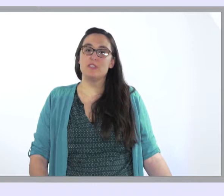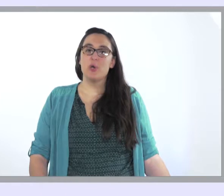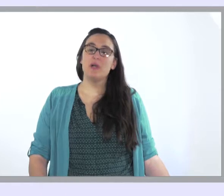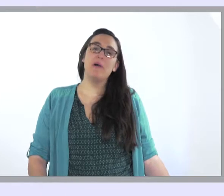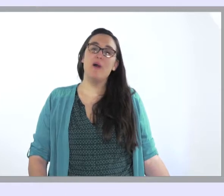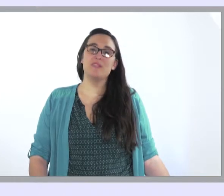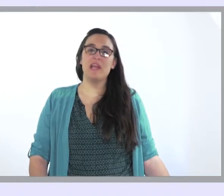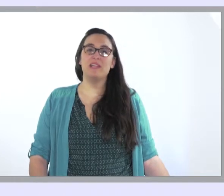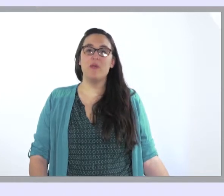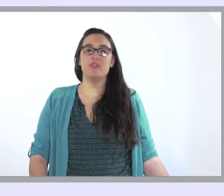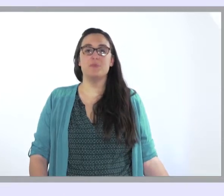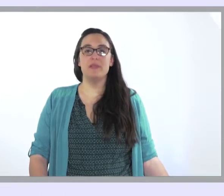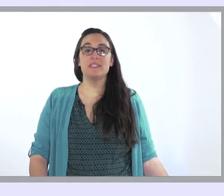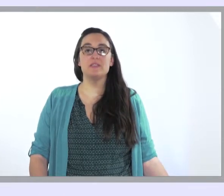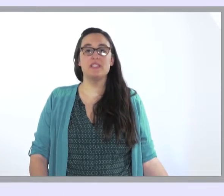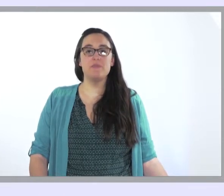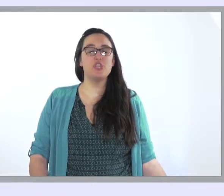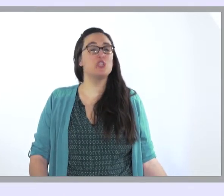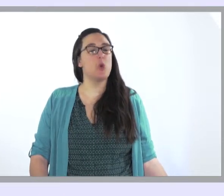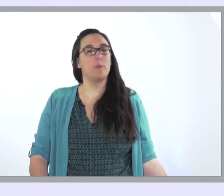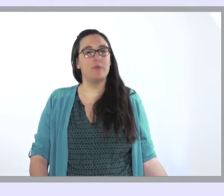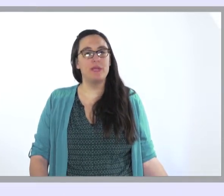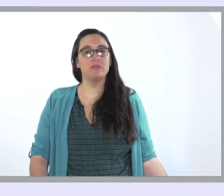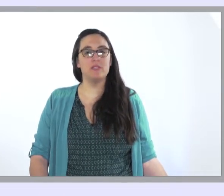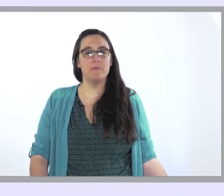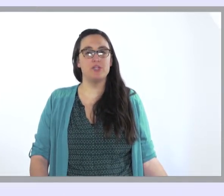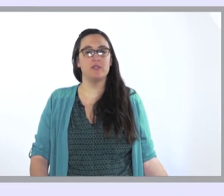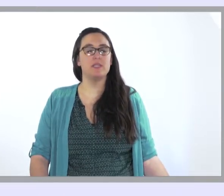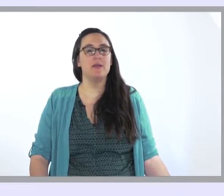we'll talk about sign language misconceptions or preconceptions